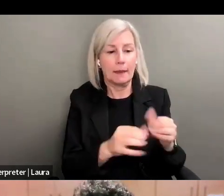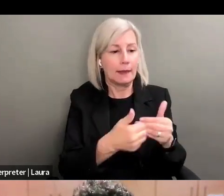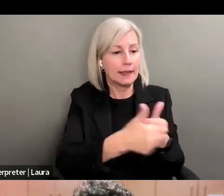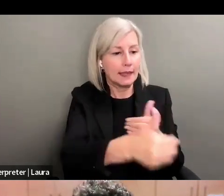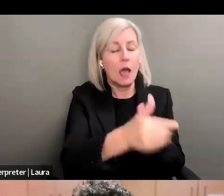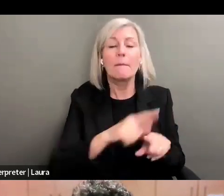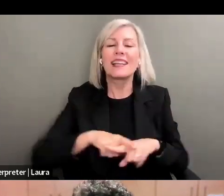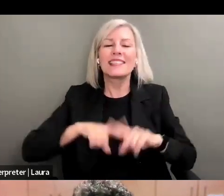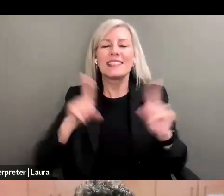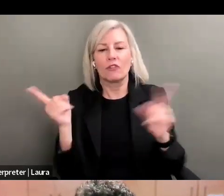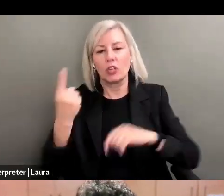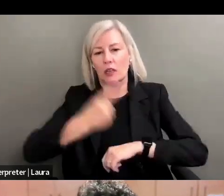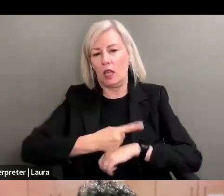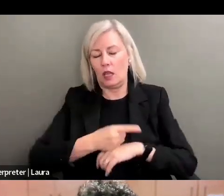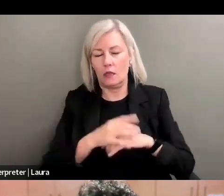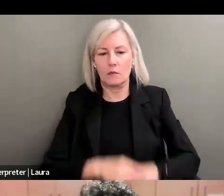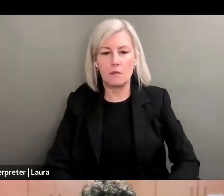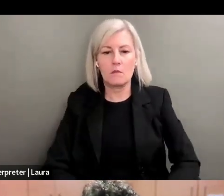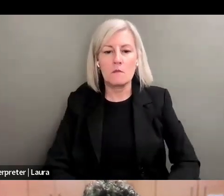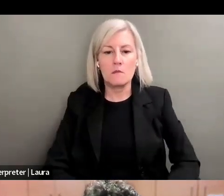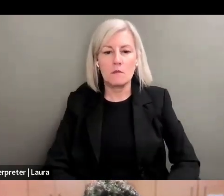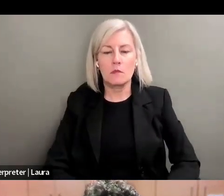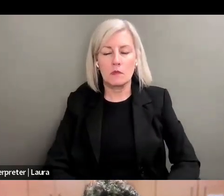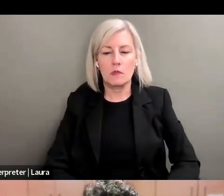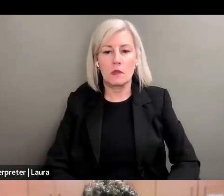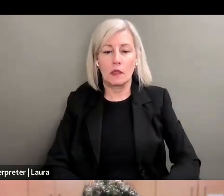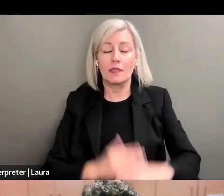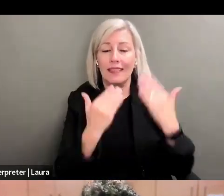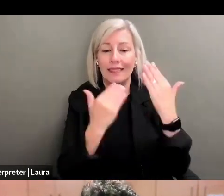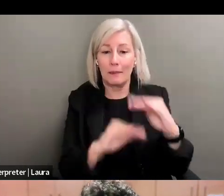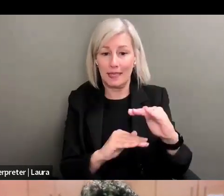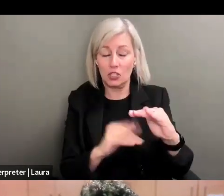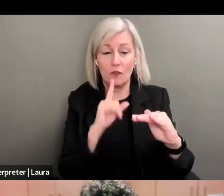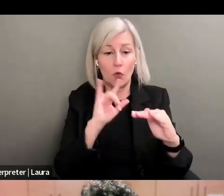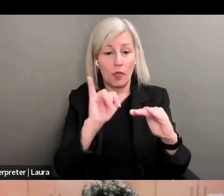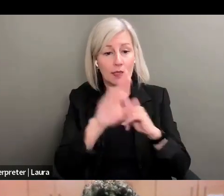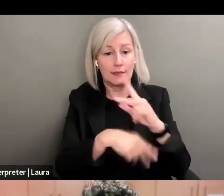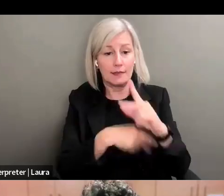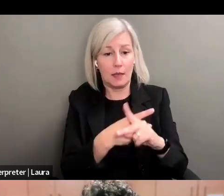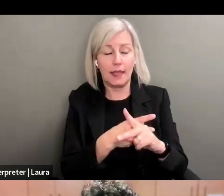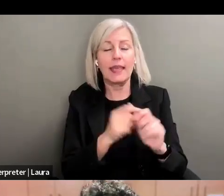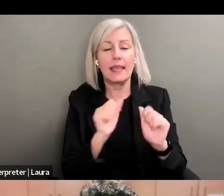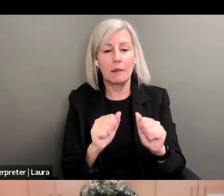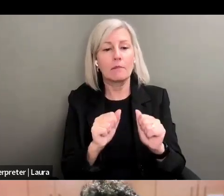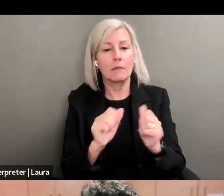The limitation to this type of testing is that it can be very fatiguing to younger children.